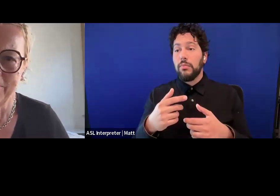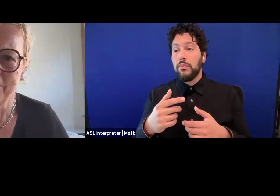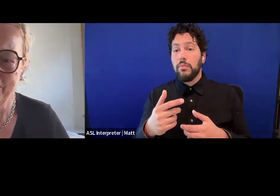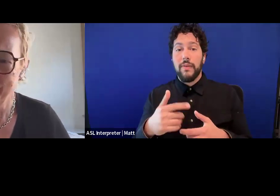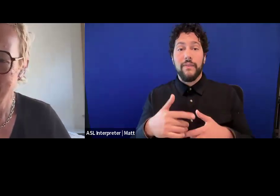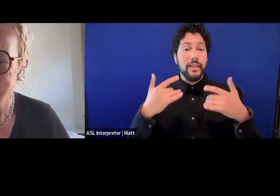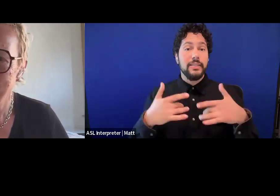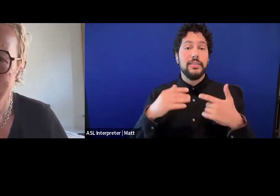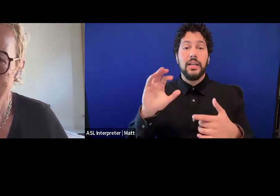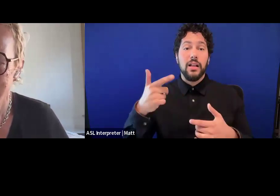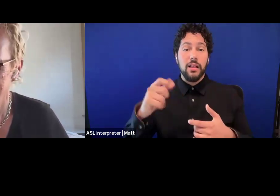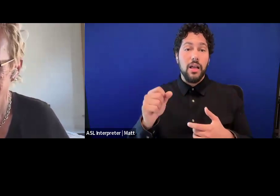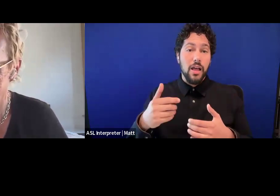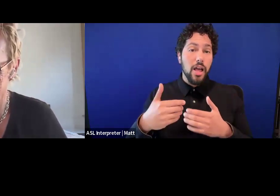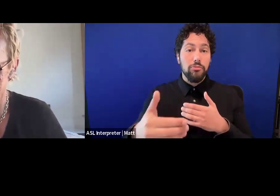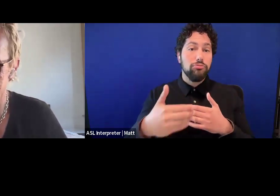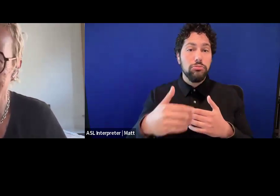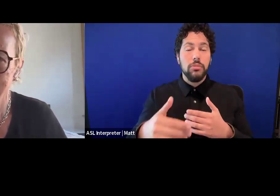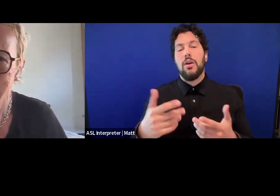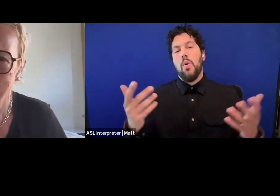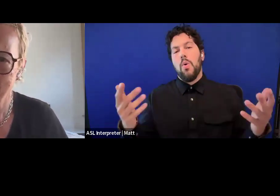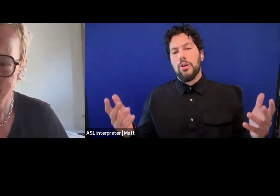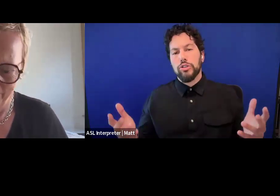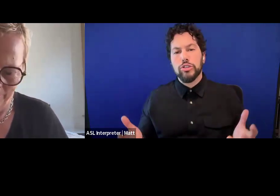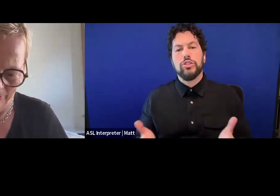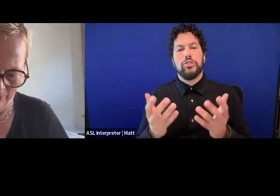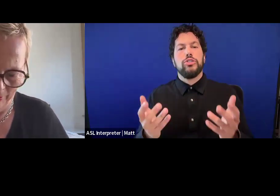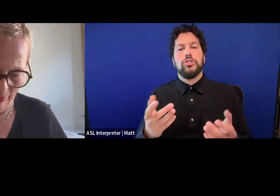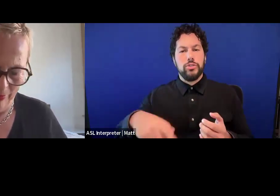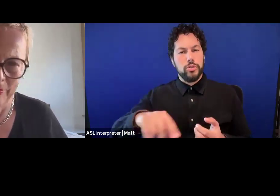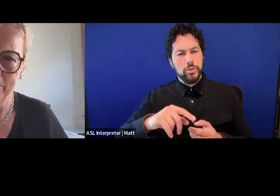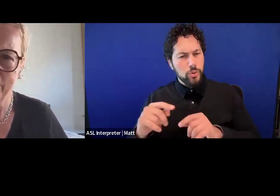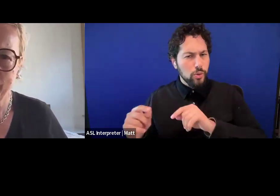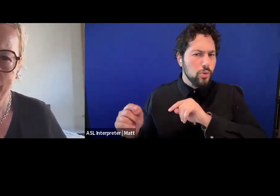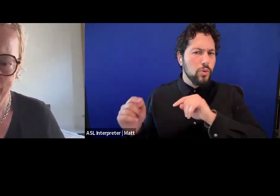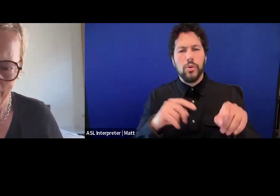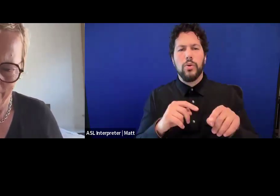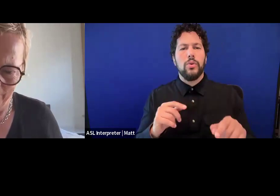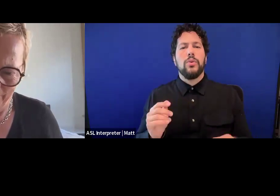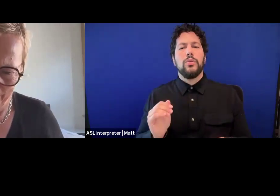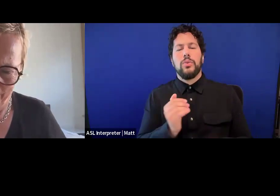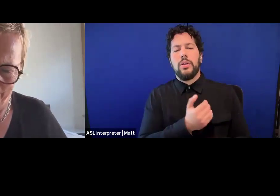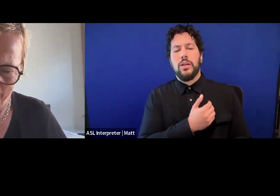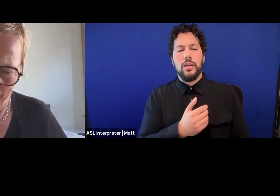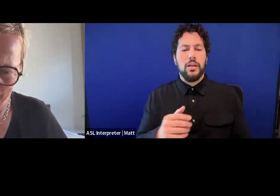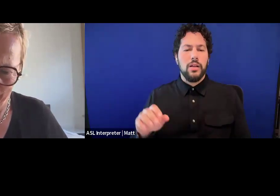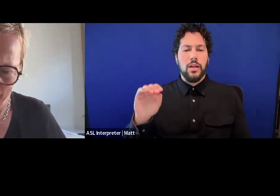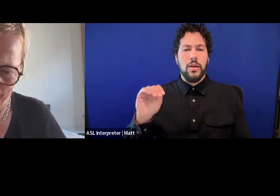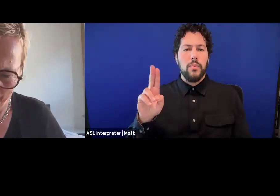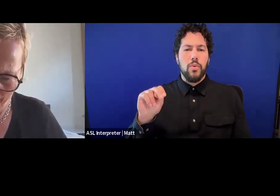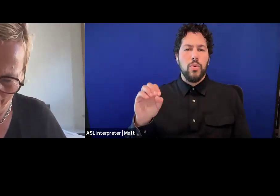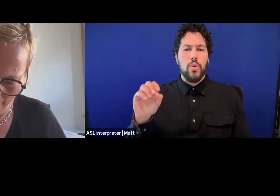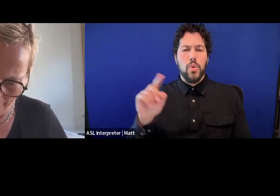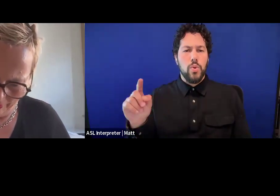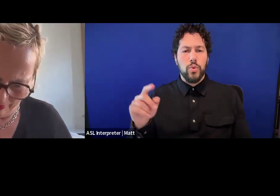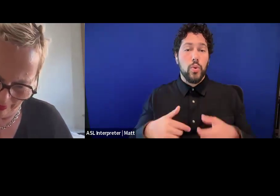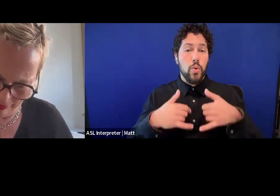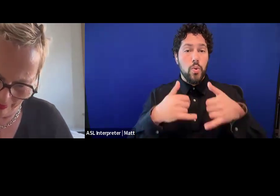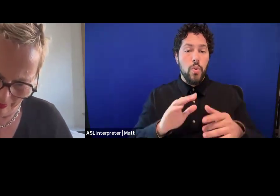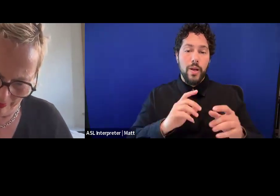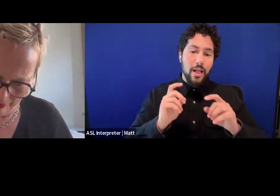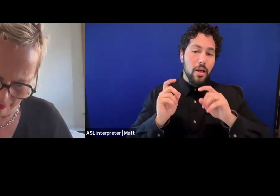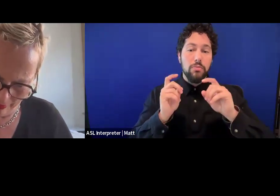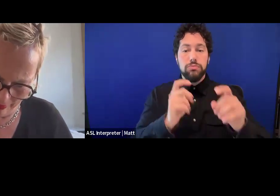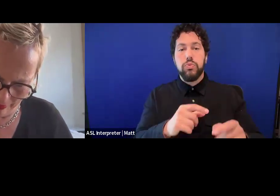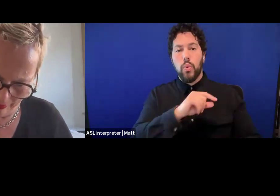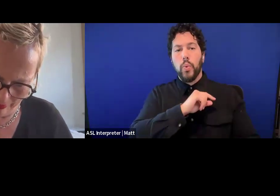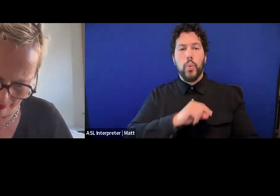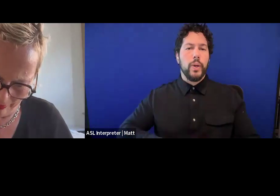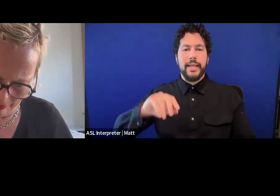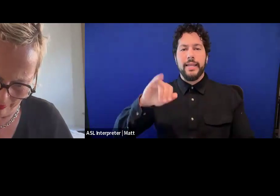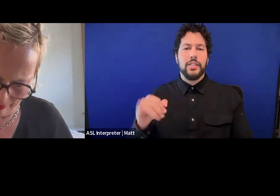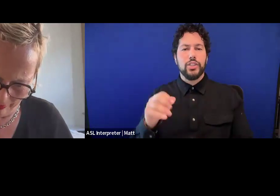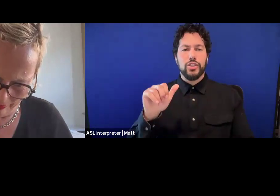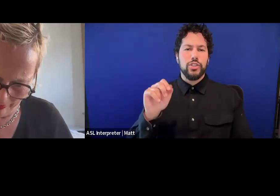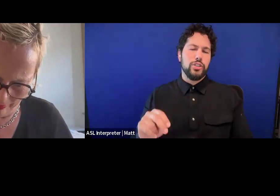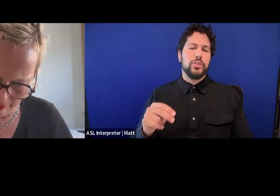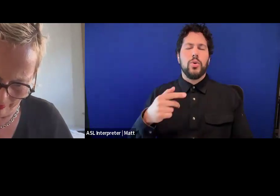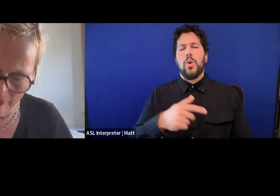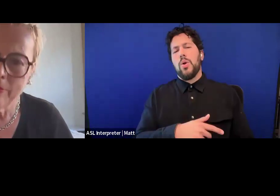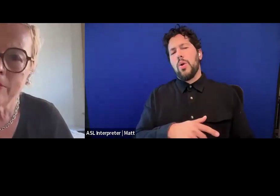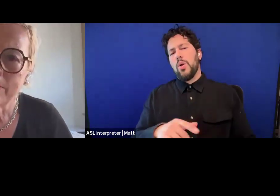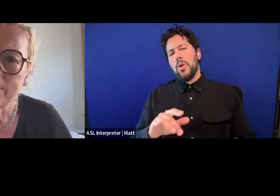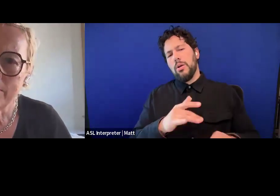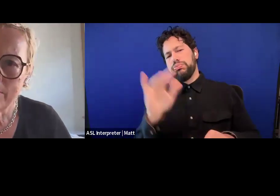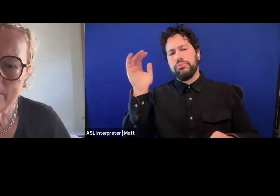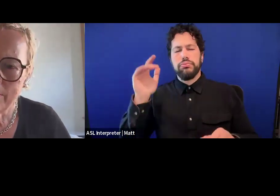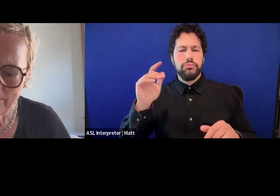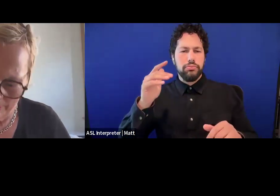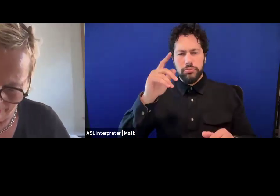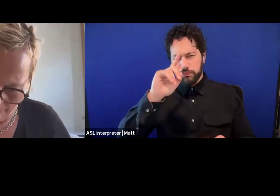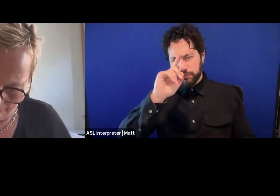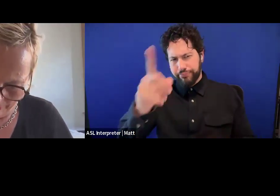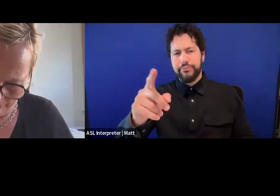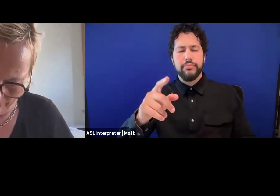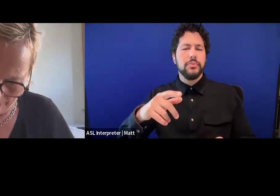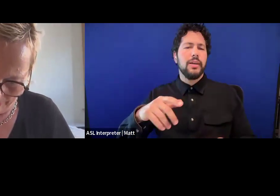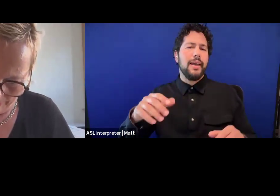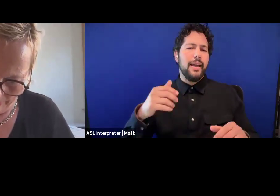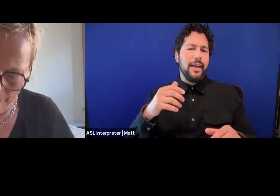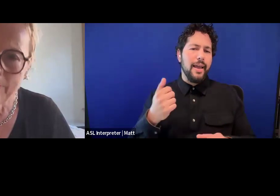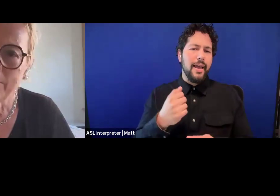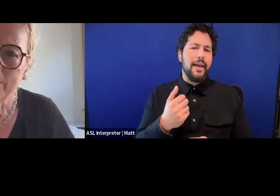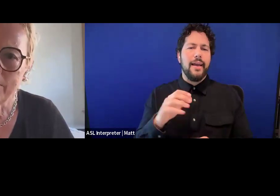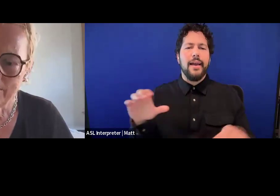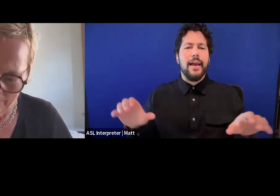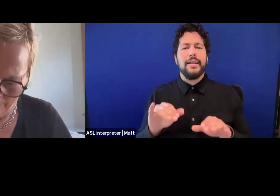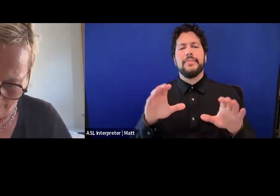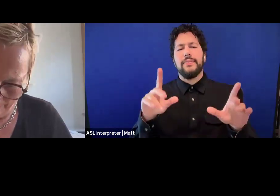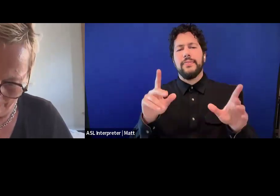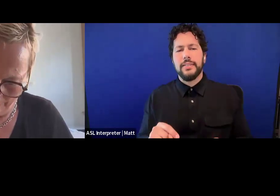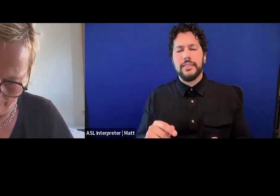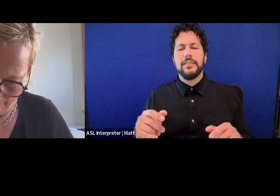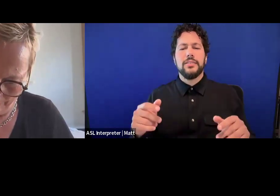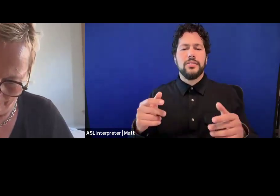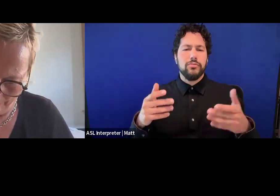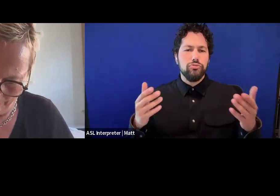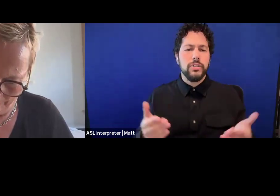Um, I strongly encourage everyone to attend our… the Munoz Award, which this year is going to Queen Jean. Um, she's a remarkable, remarkable thinker, um, activist, community worker, and just presence, um, in queer and trans communities.